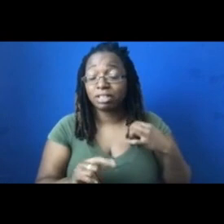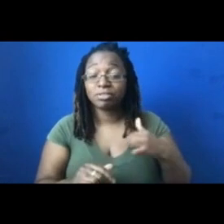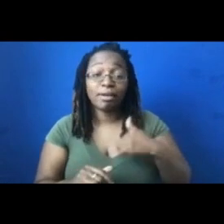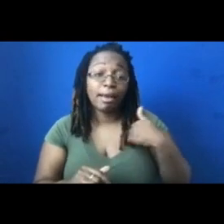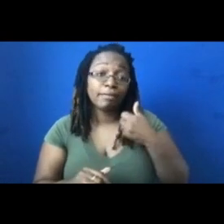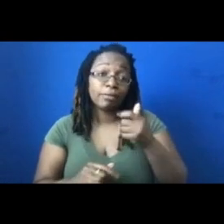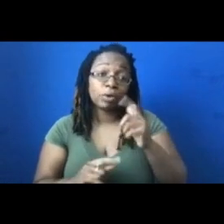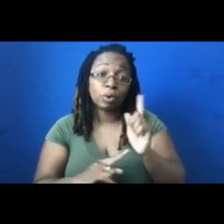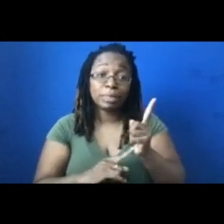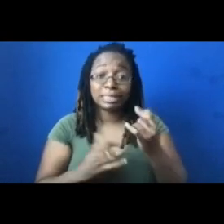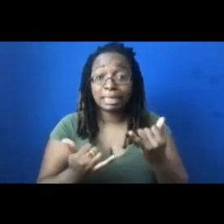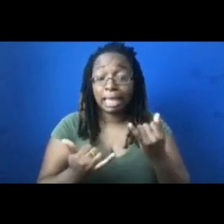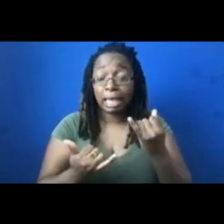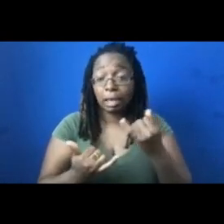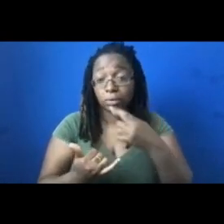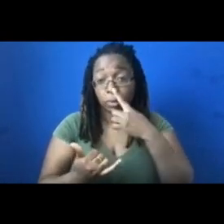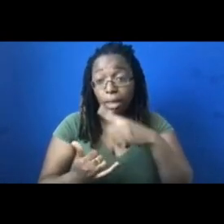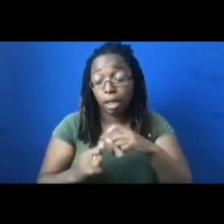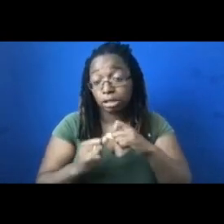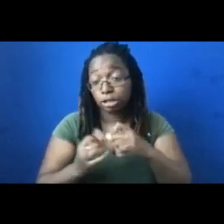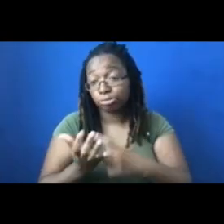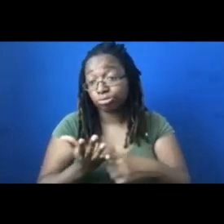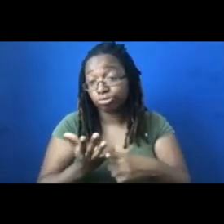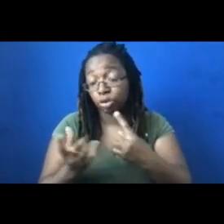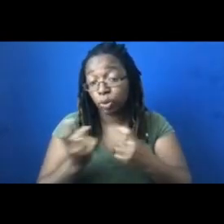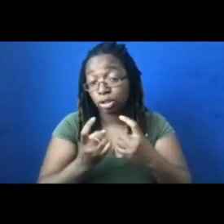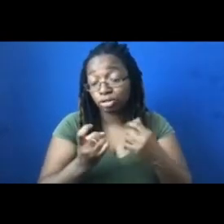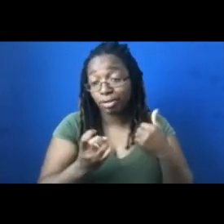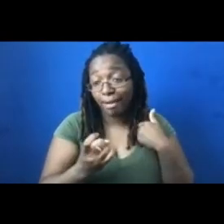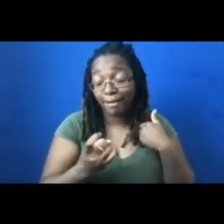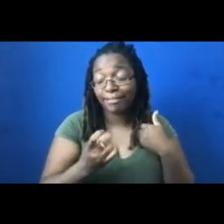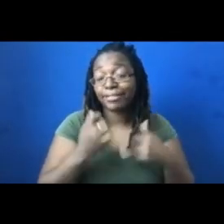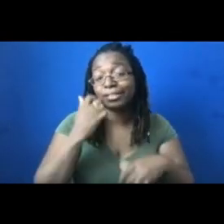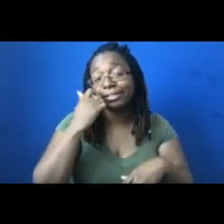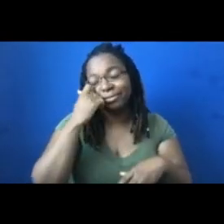now to continue asking, answering questions if there are